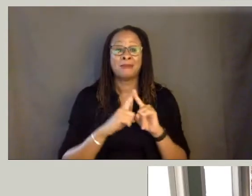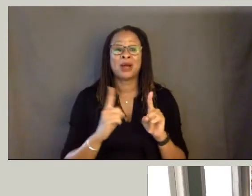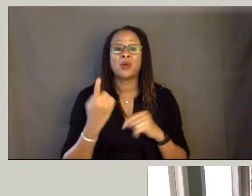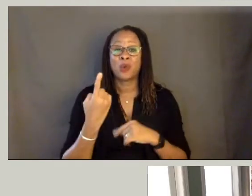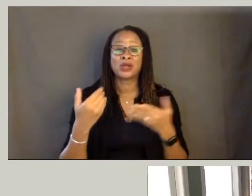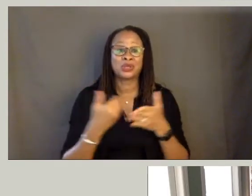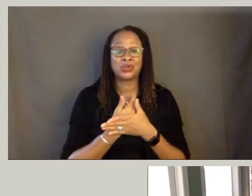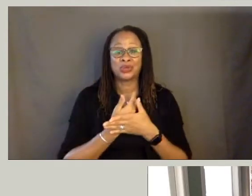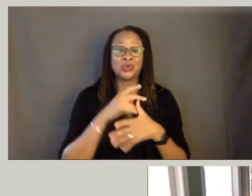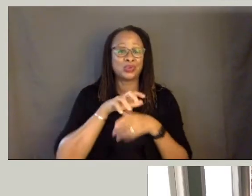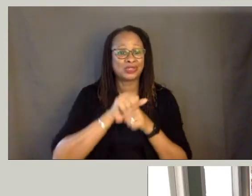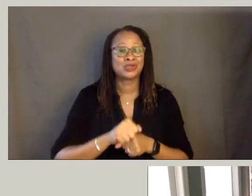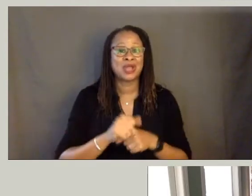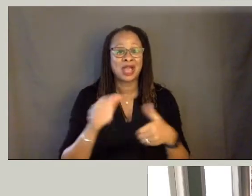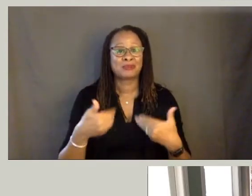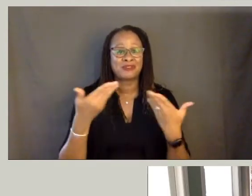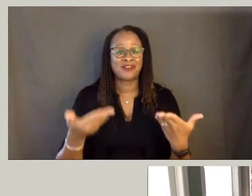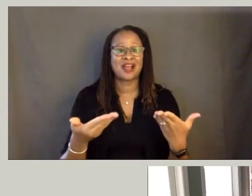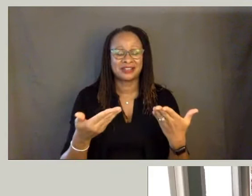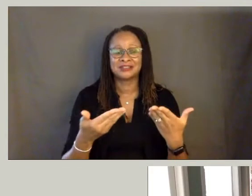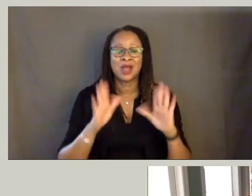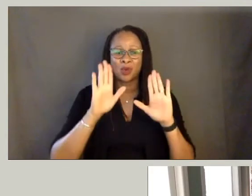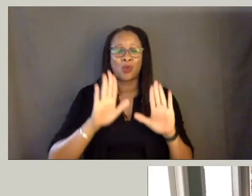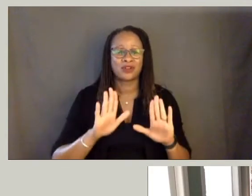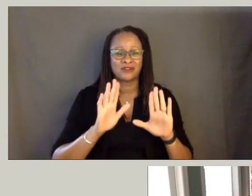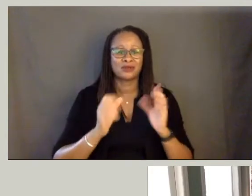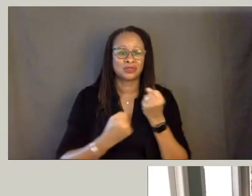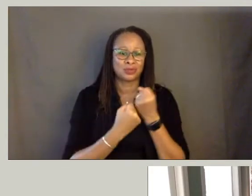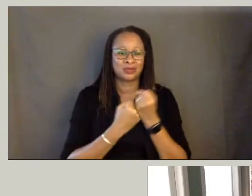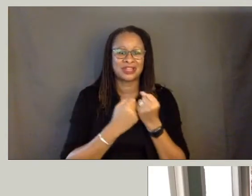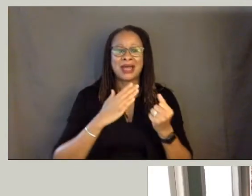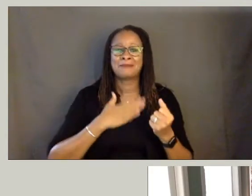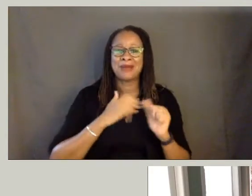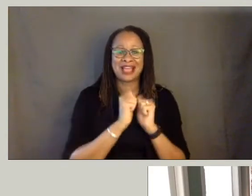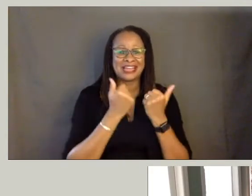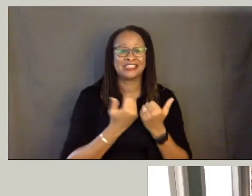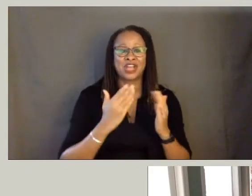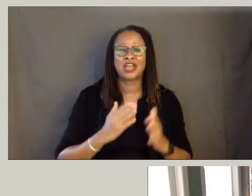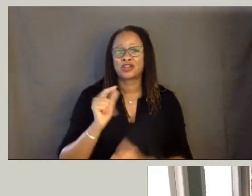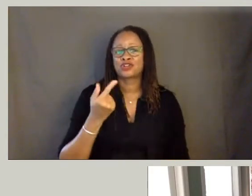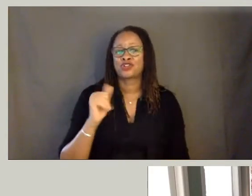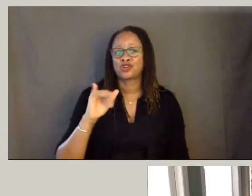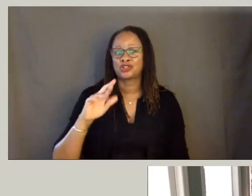that has been providing me great support, and those are my agents at Gersh, Amanda, Frank, and Rachel,